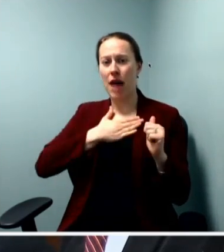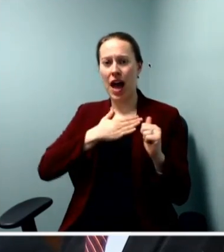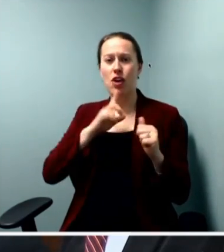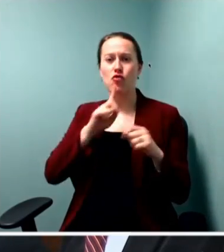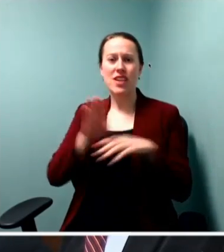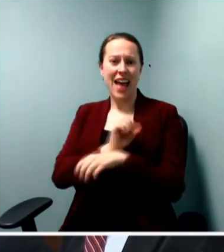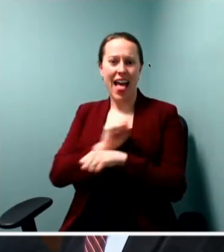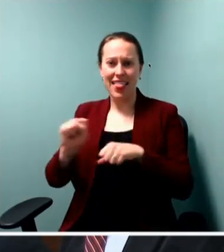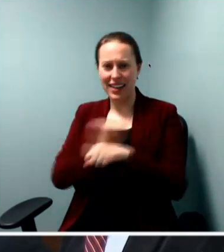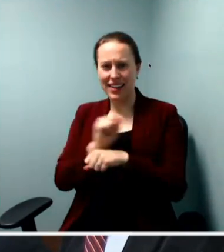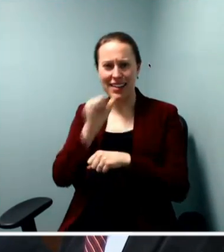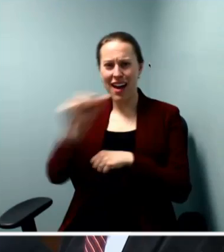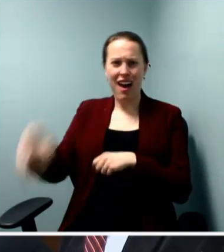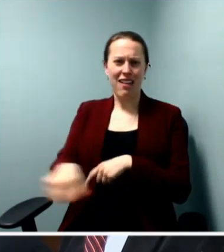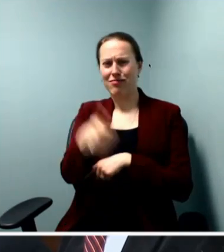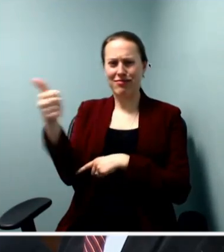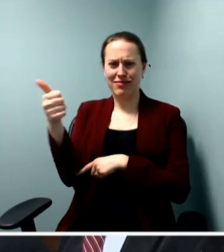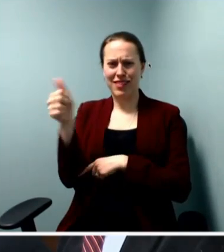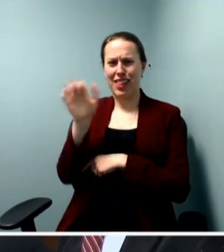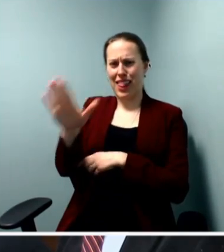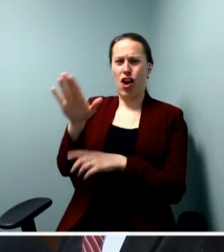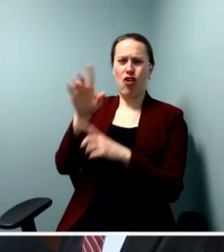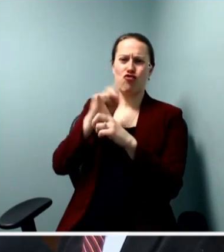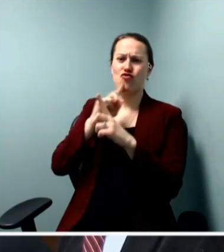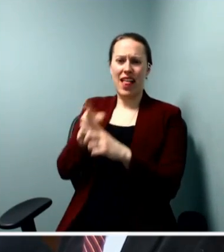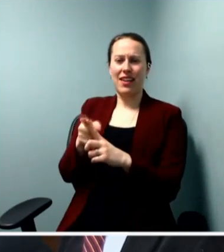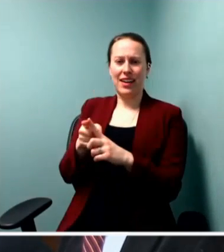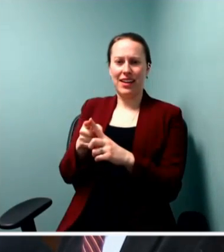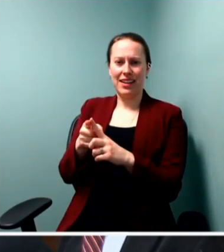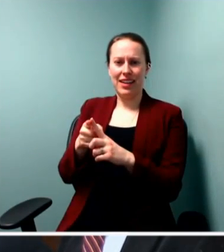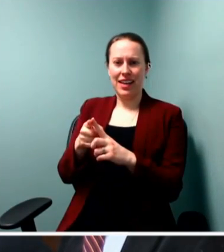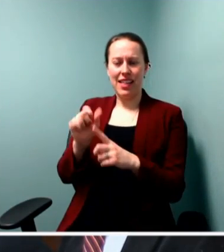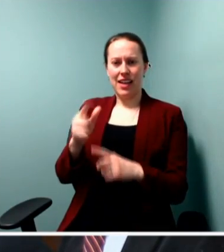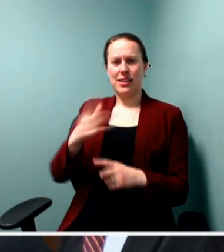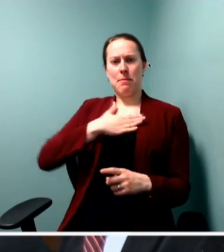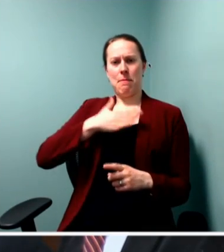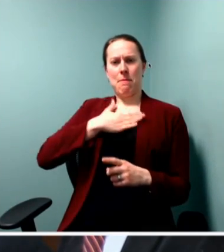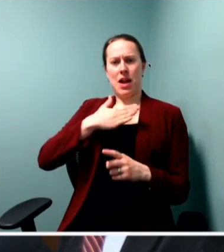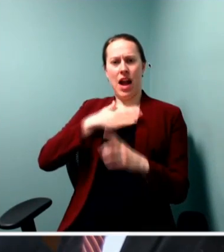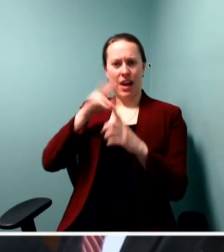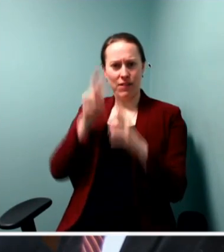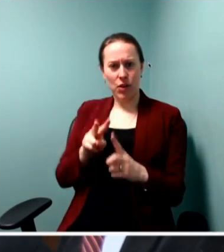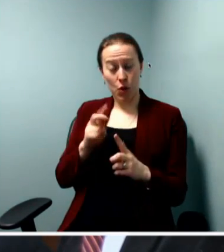This is all I can bring forward-- is mine. And I found that that was the way-- you know, it's fine,